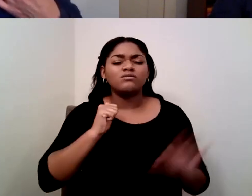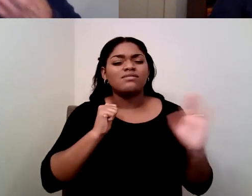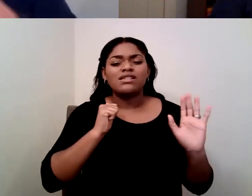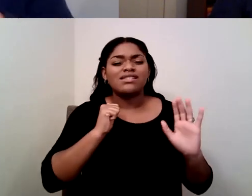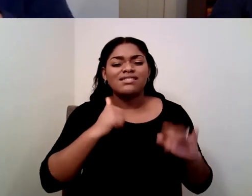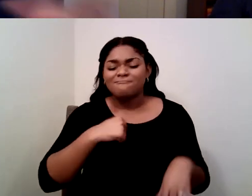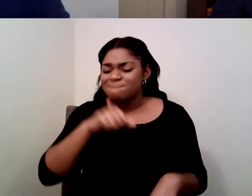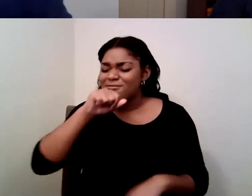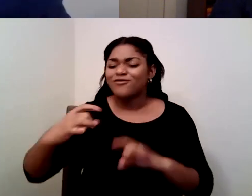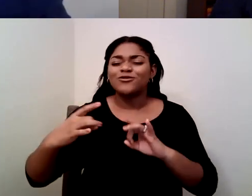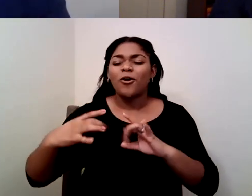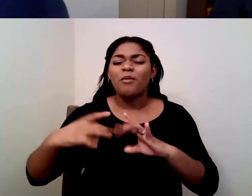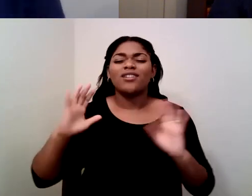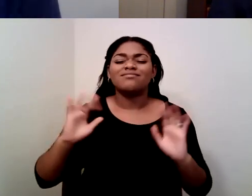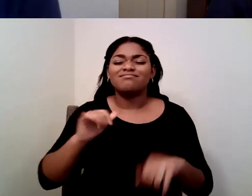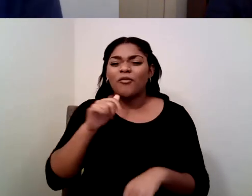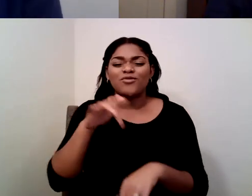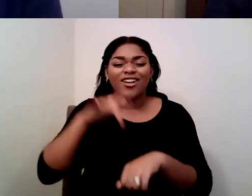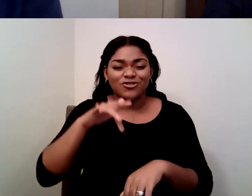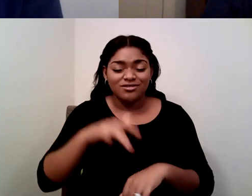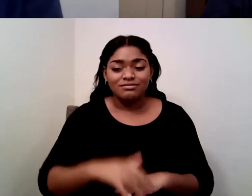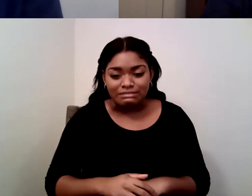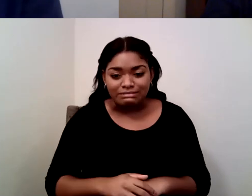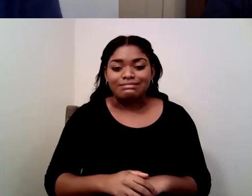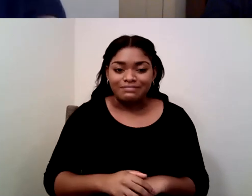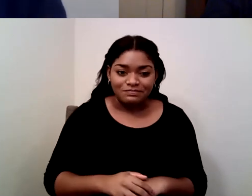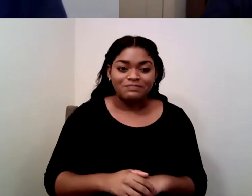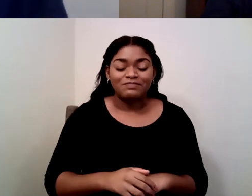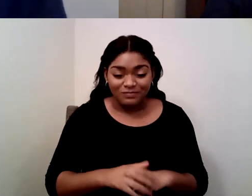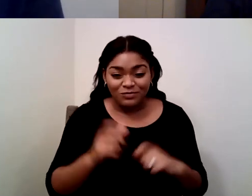guy. And I woke up in the middle of the night with